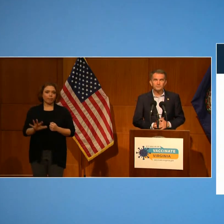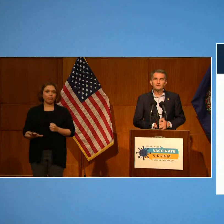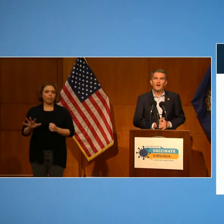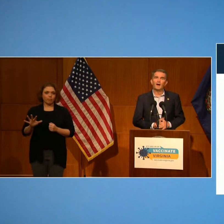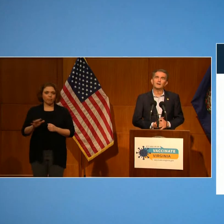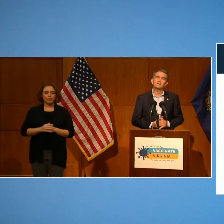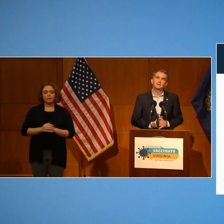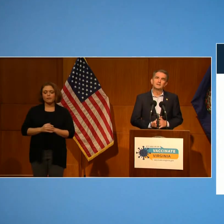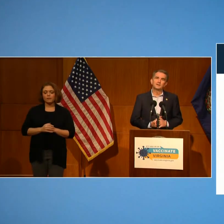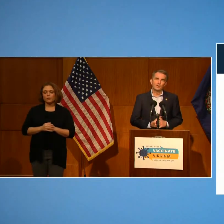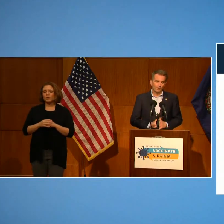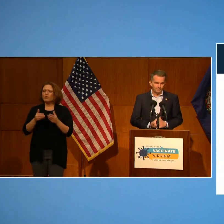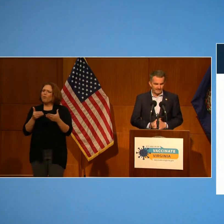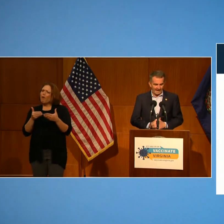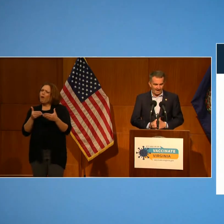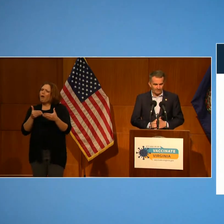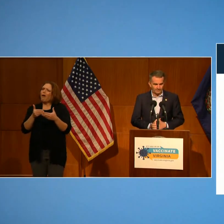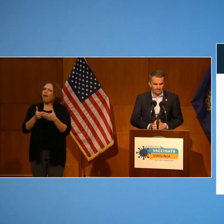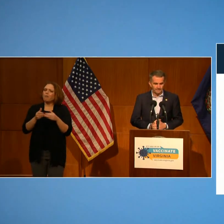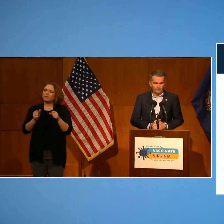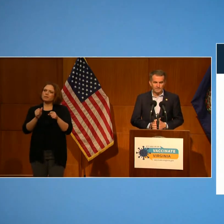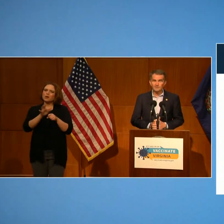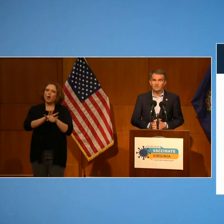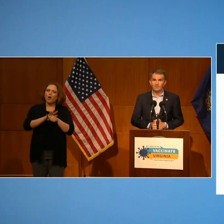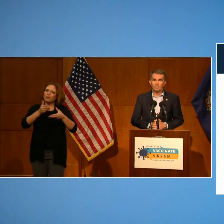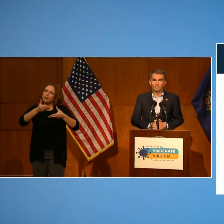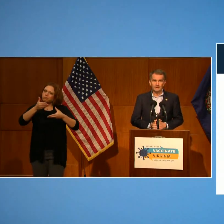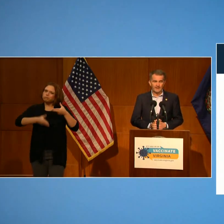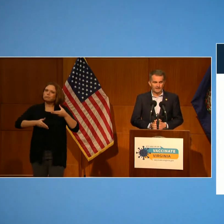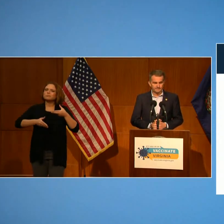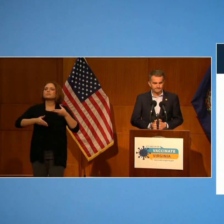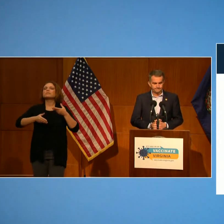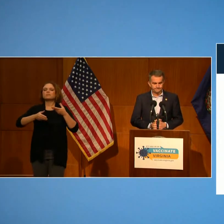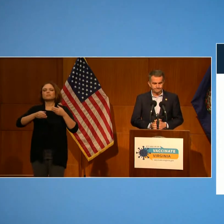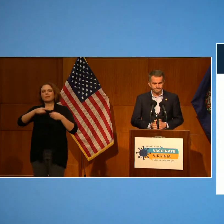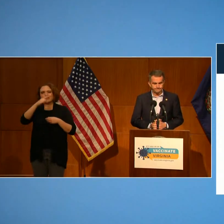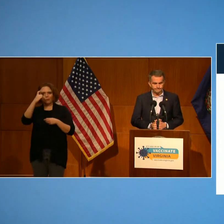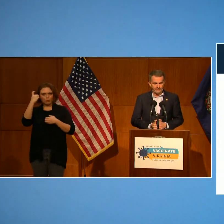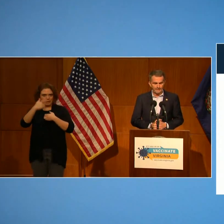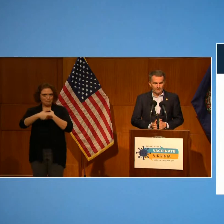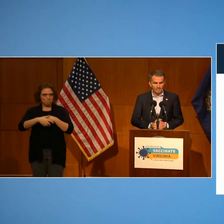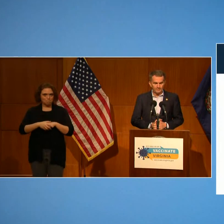BEST RATE IN THE SOUTH. WE HAD